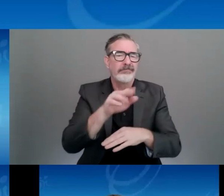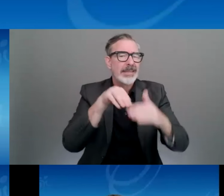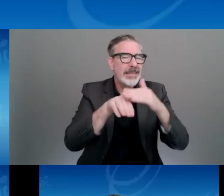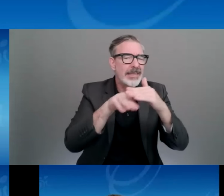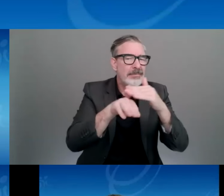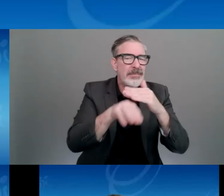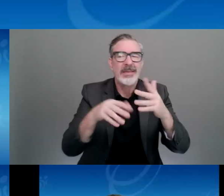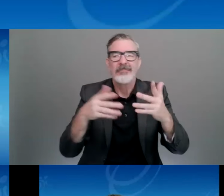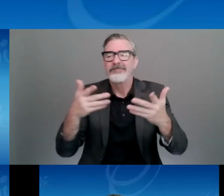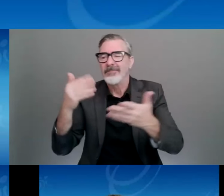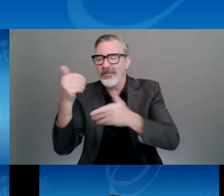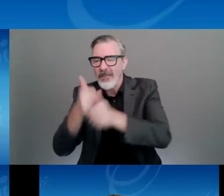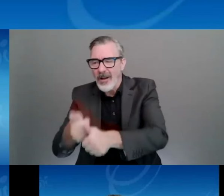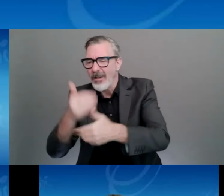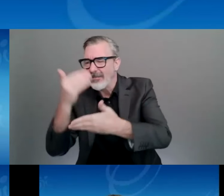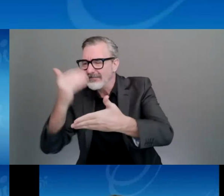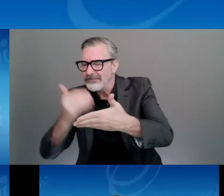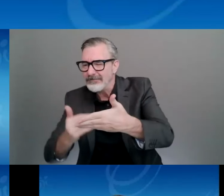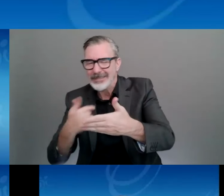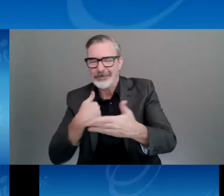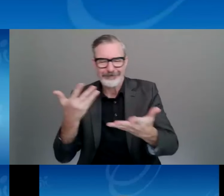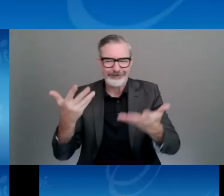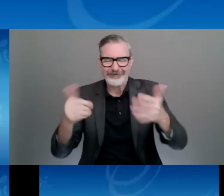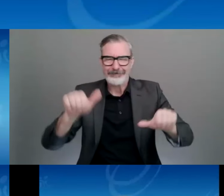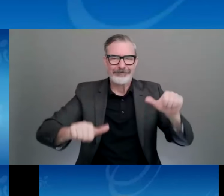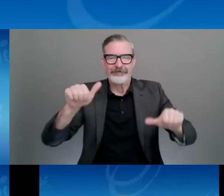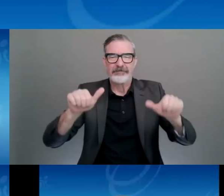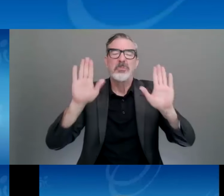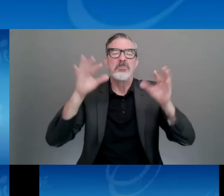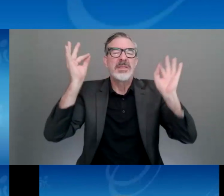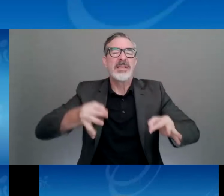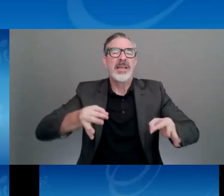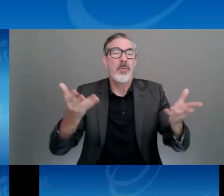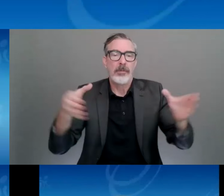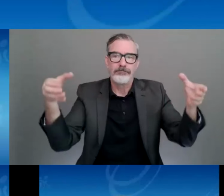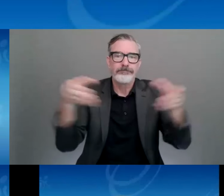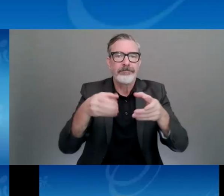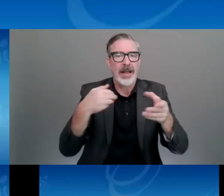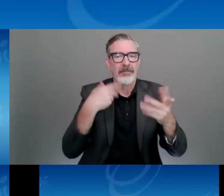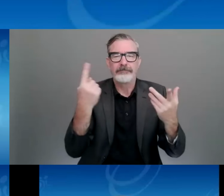And so we actually decided to kind of pull together a bit of a strategic work, piece of work where we work, and we're working